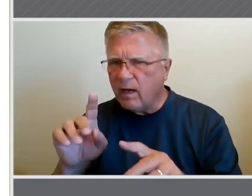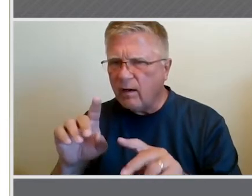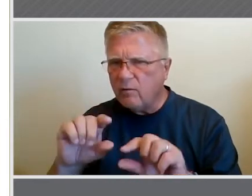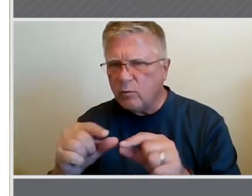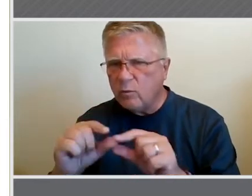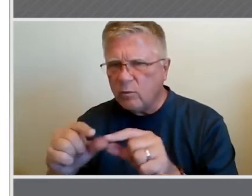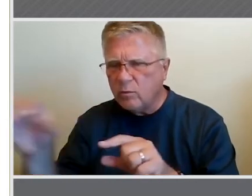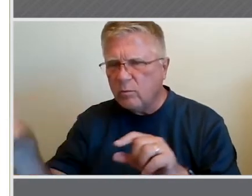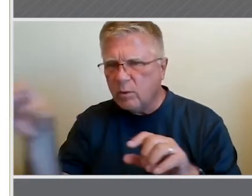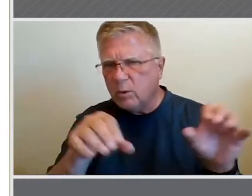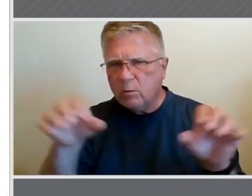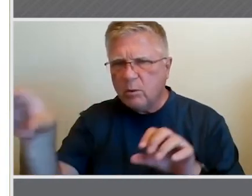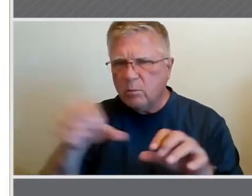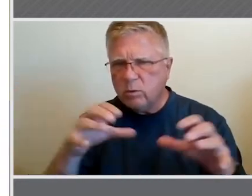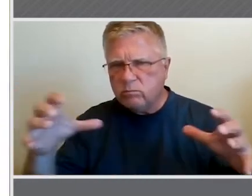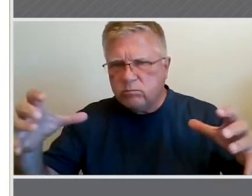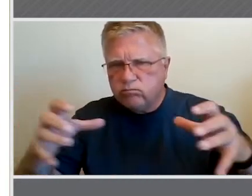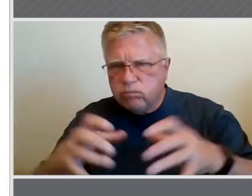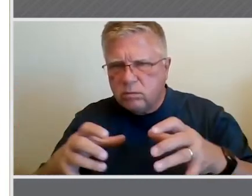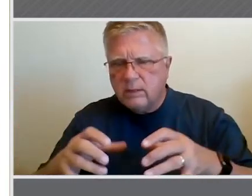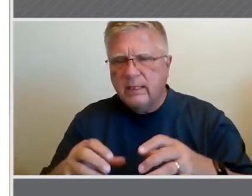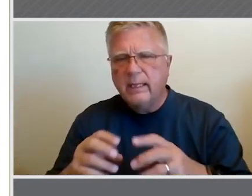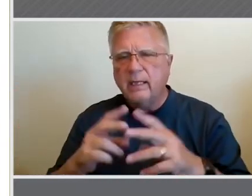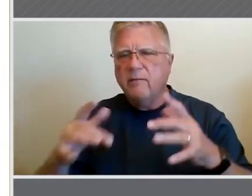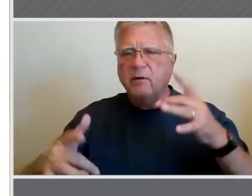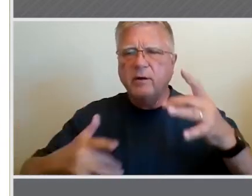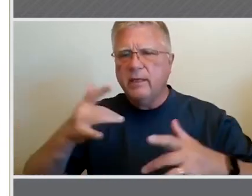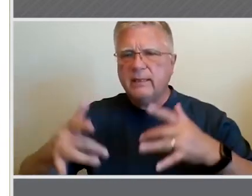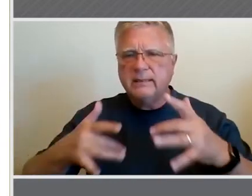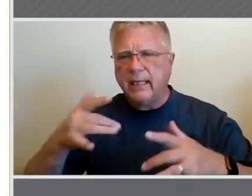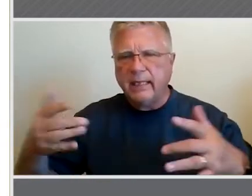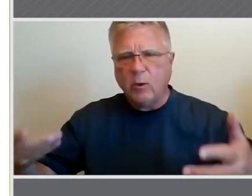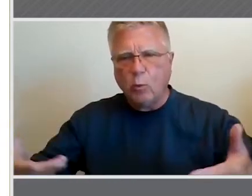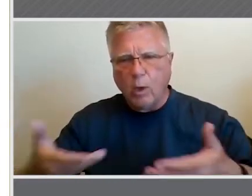in a very sort of welcoming exciting retail environment to sell their goods and help again